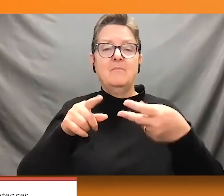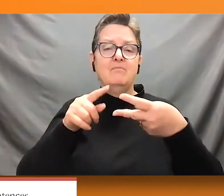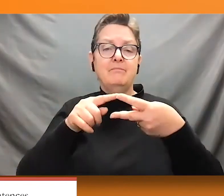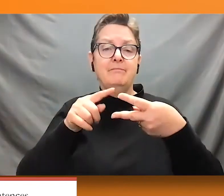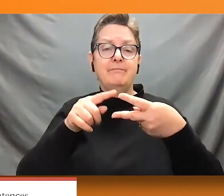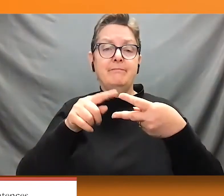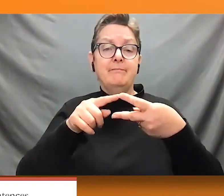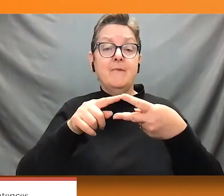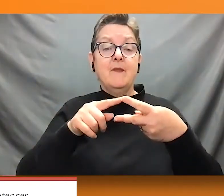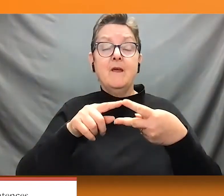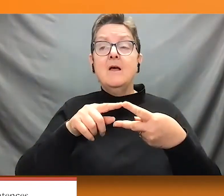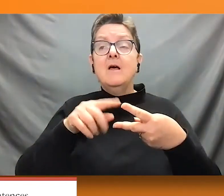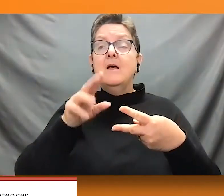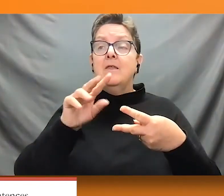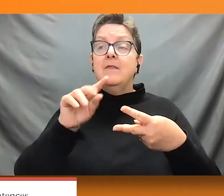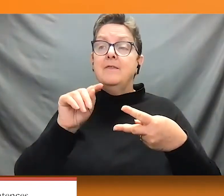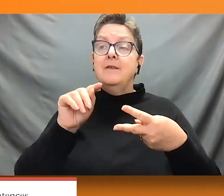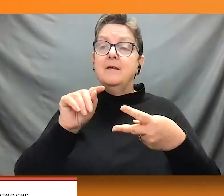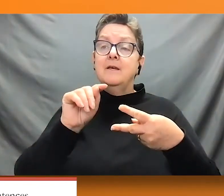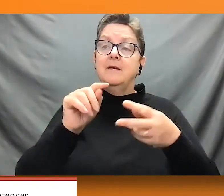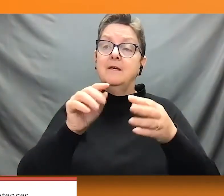of a sentence of at least 8 words."